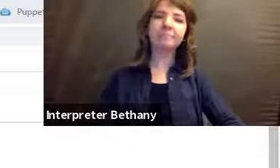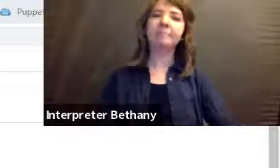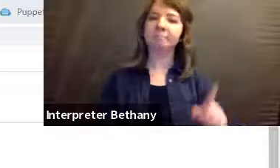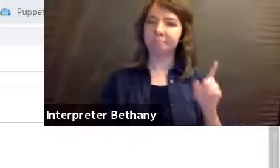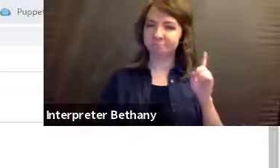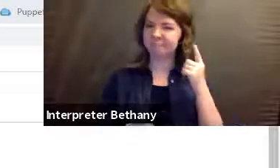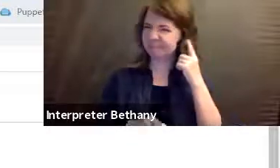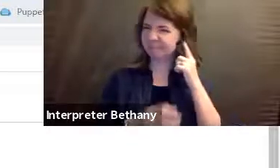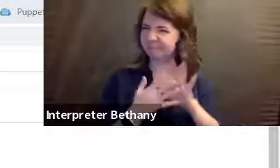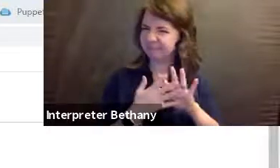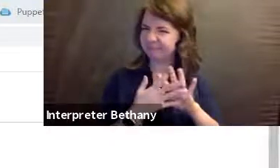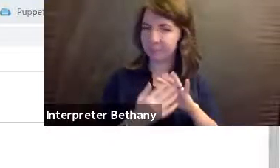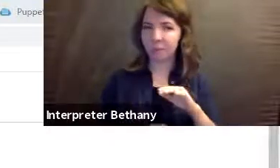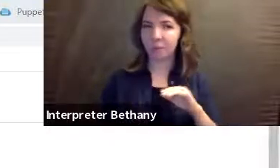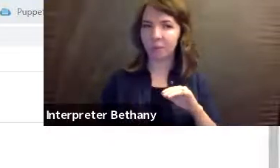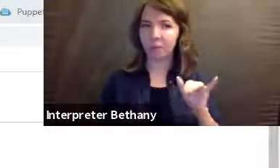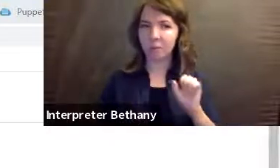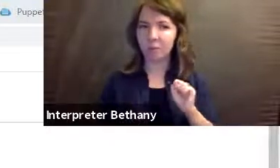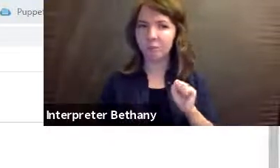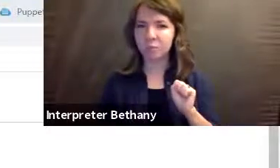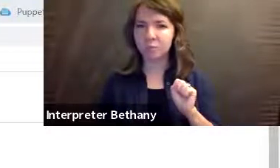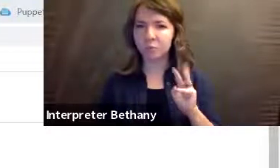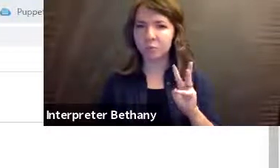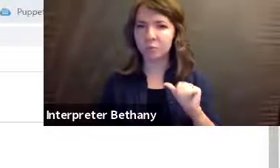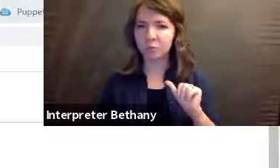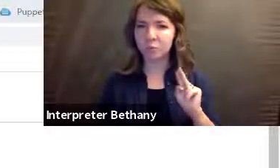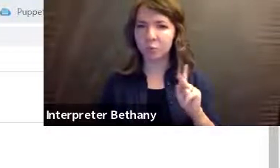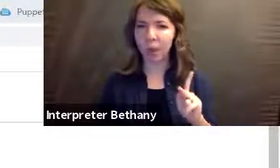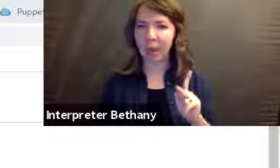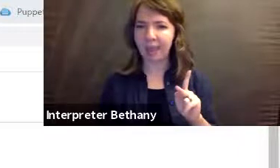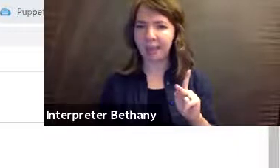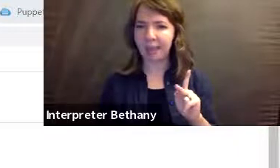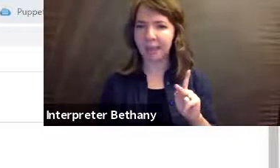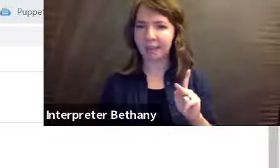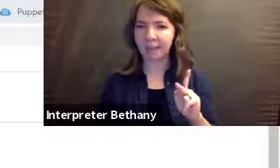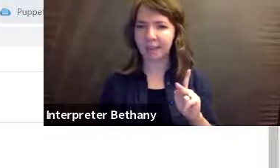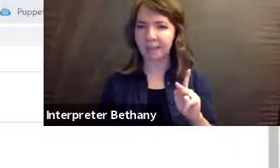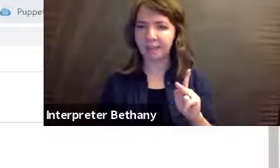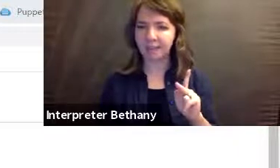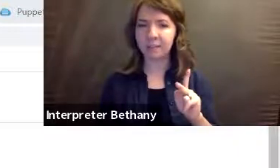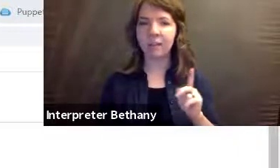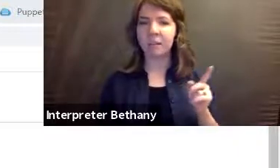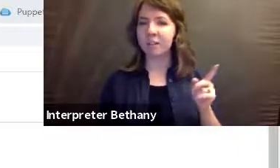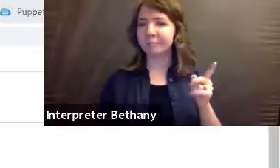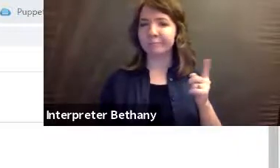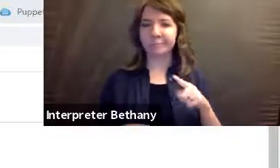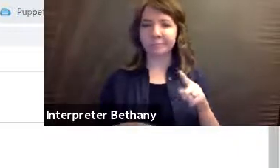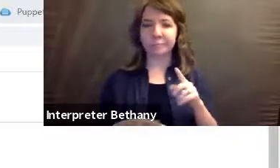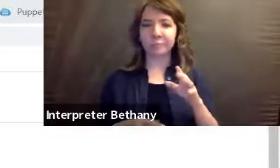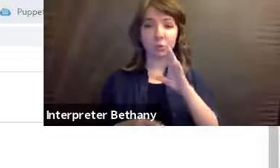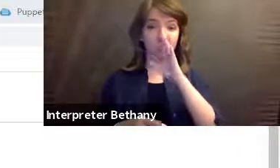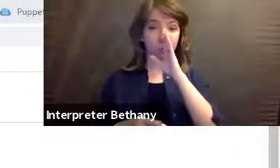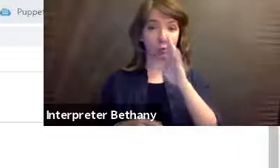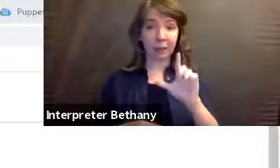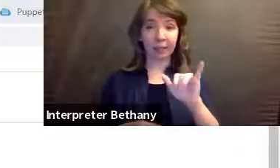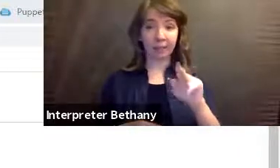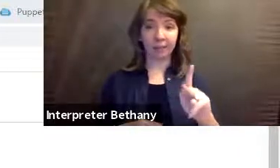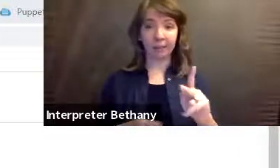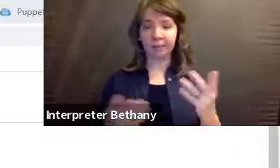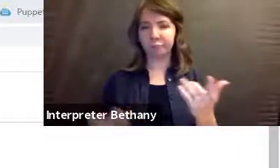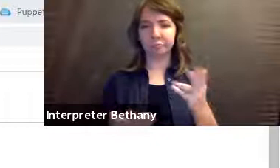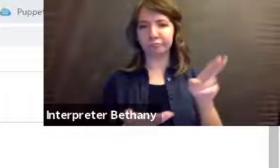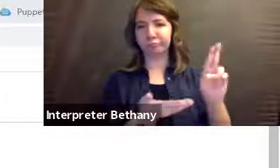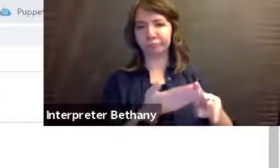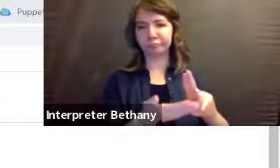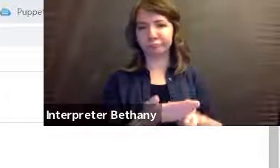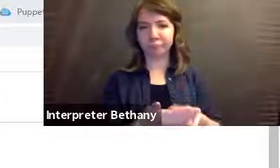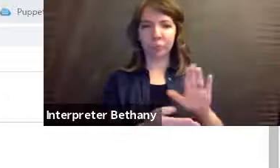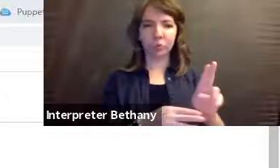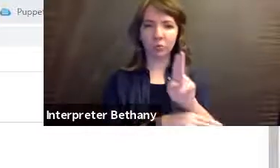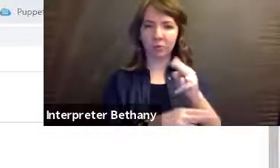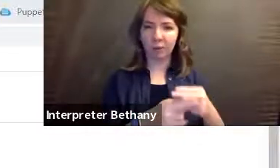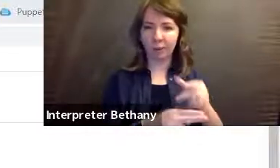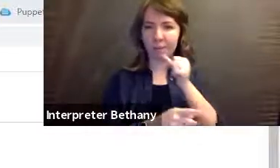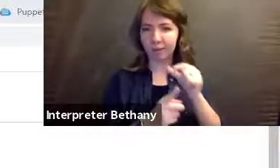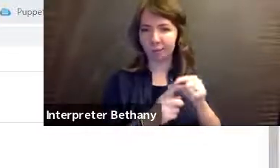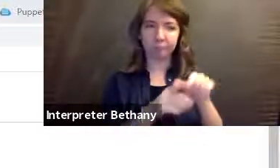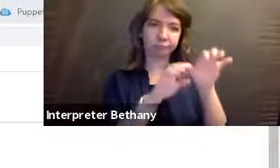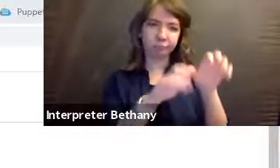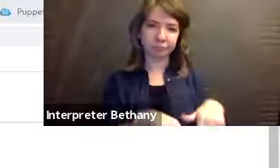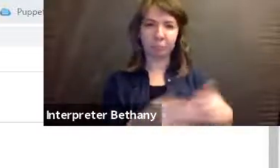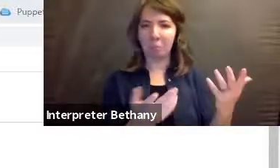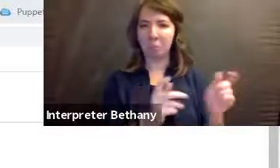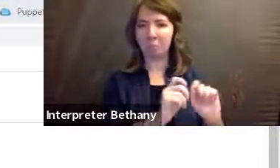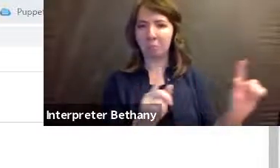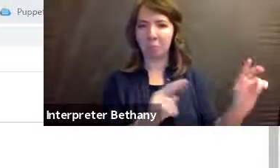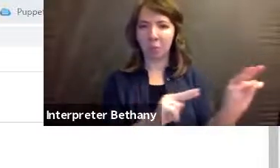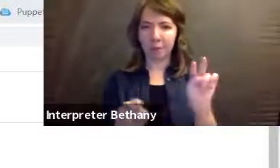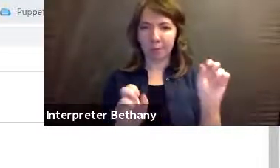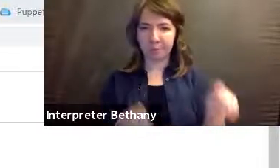Linda Kobashigawa: And also Swank, um, those direct links to those videos all they all they all students should need to do is login with their portal username and ID. And then, and they should be good. It should be good to go.